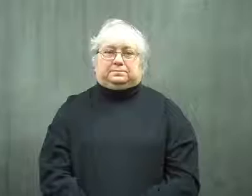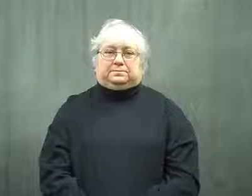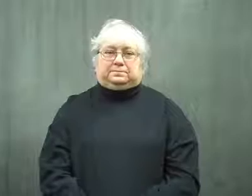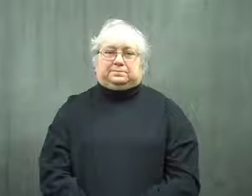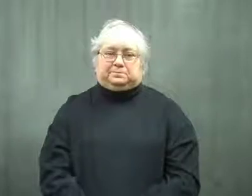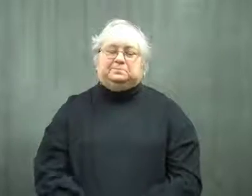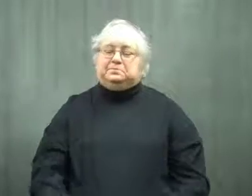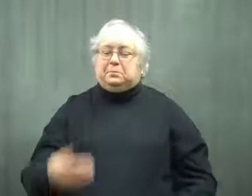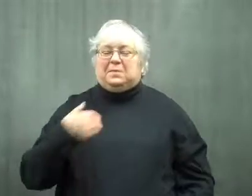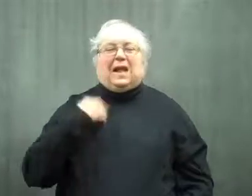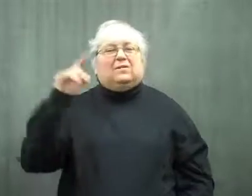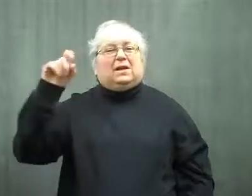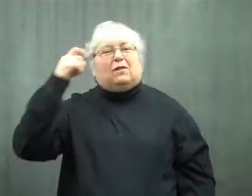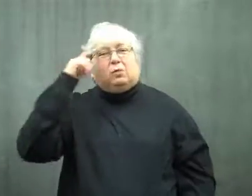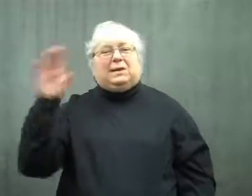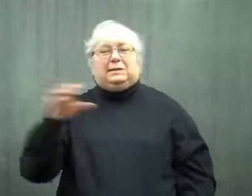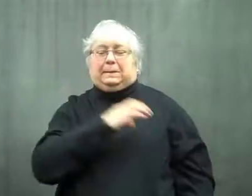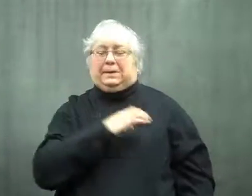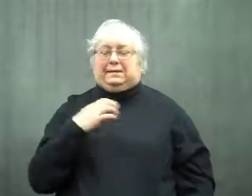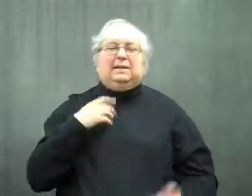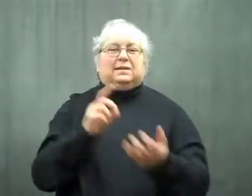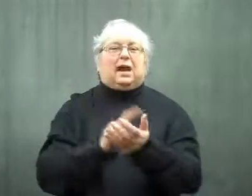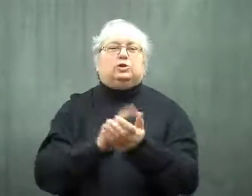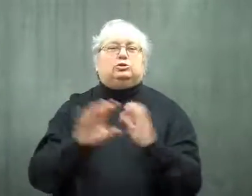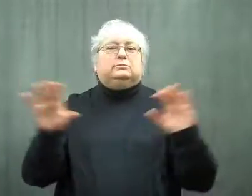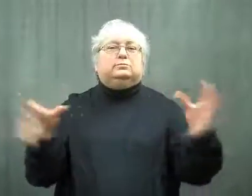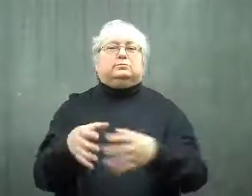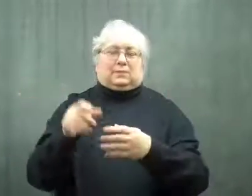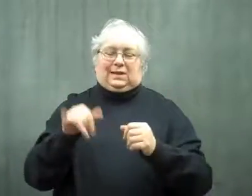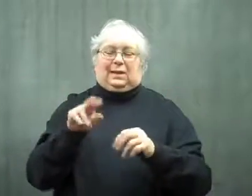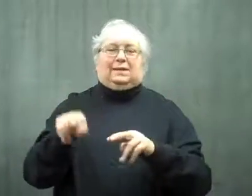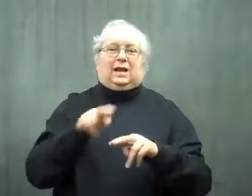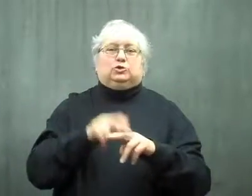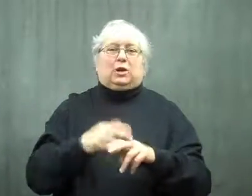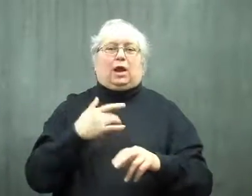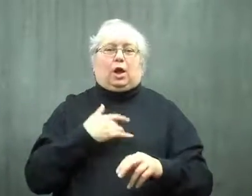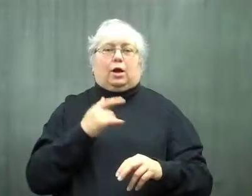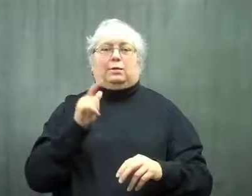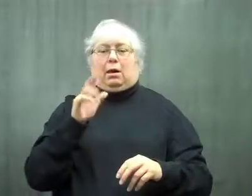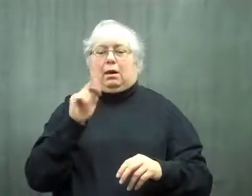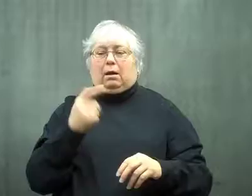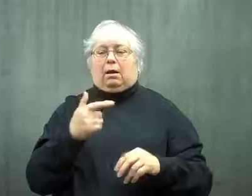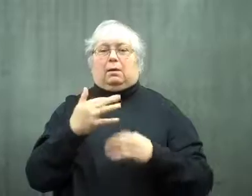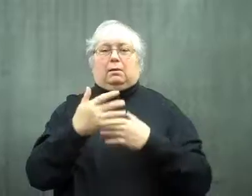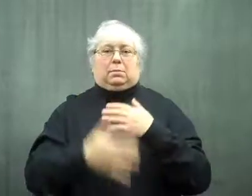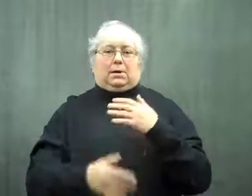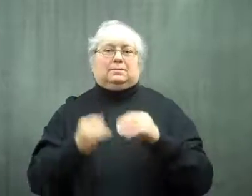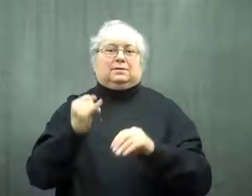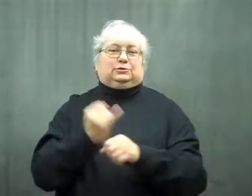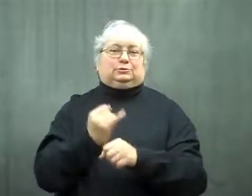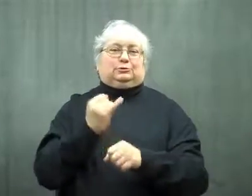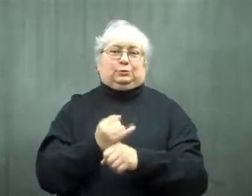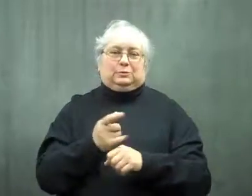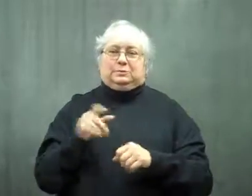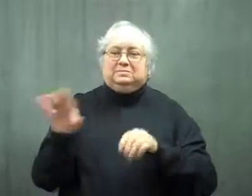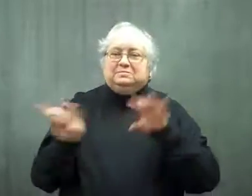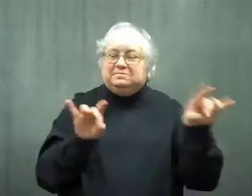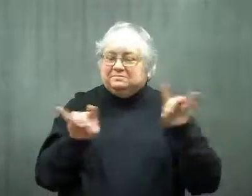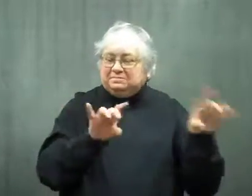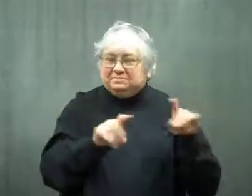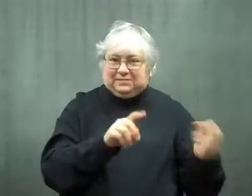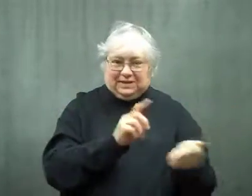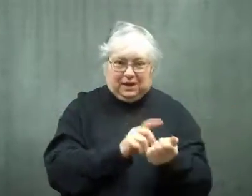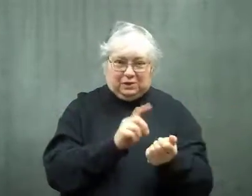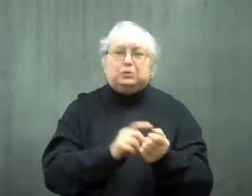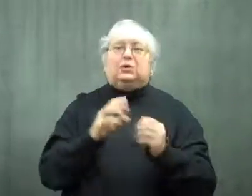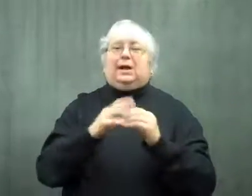There is a federal committee of doctors at the